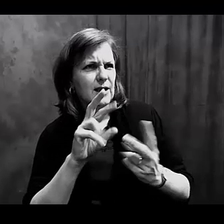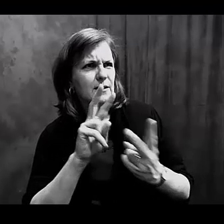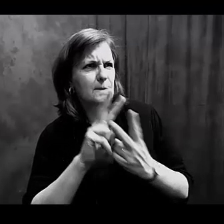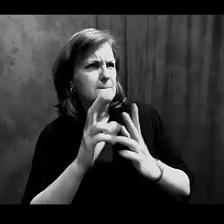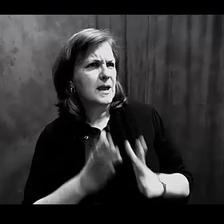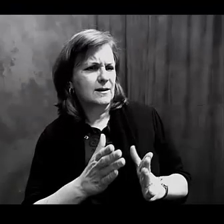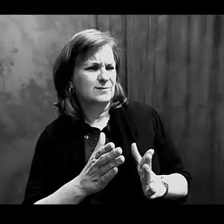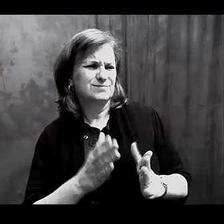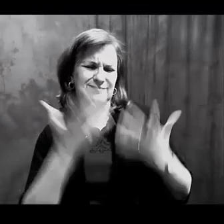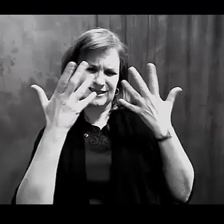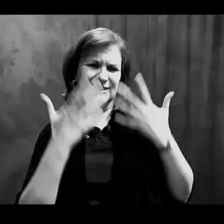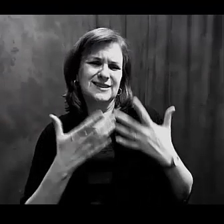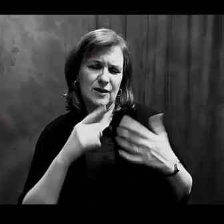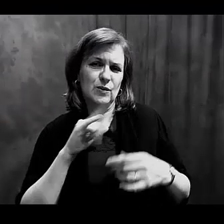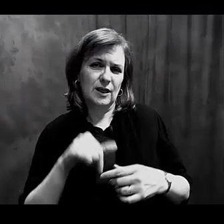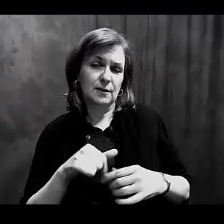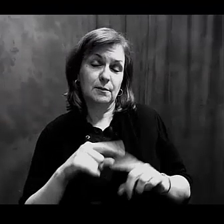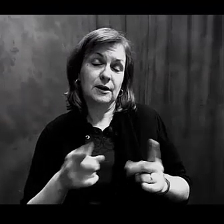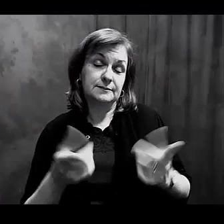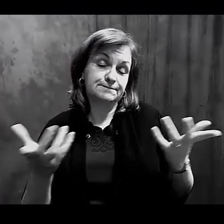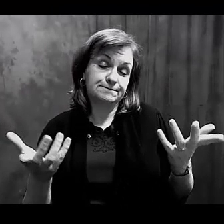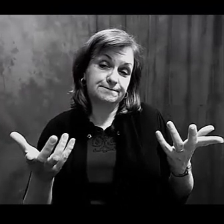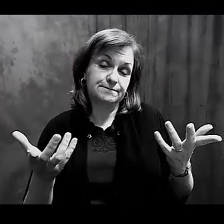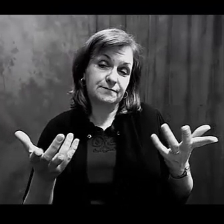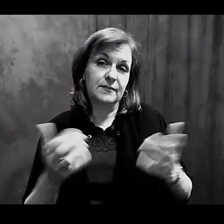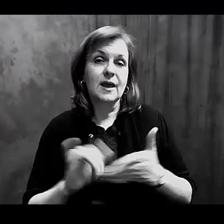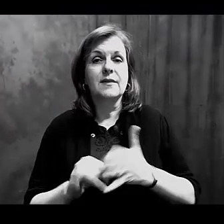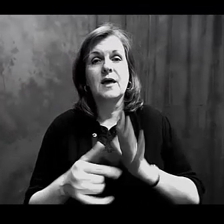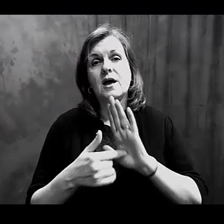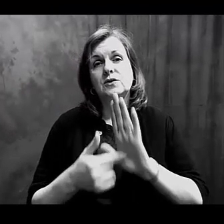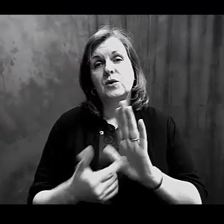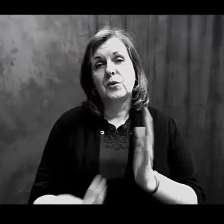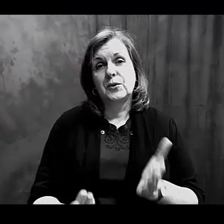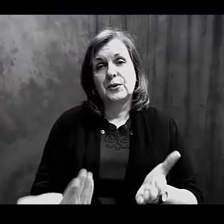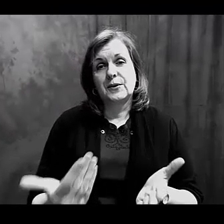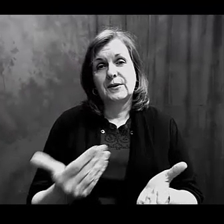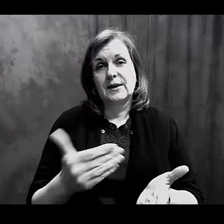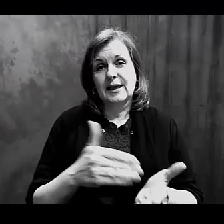gets confused and thinks he is gonna find a mate! kind of sad!